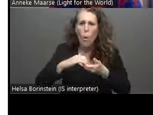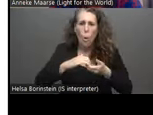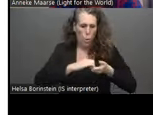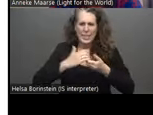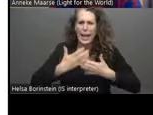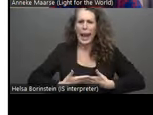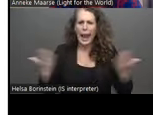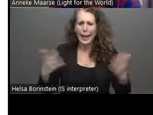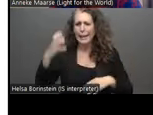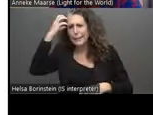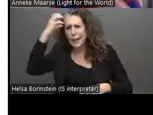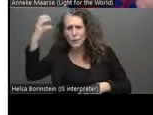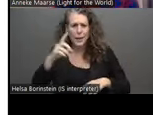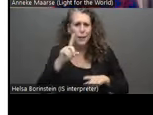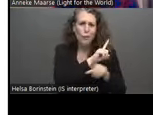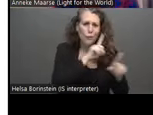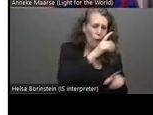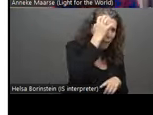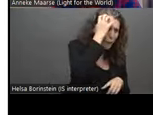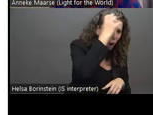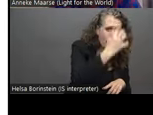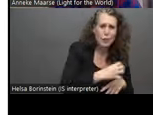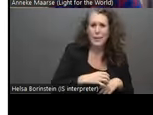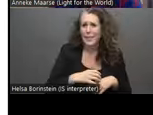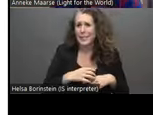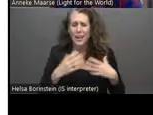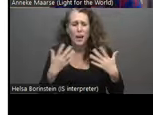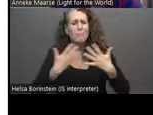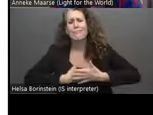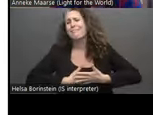be at civil society, they could sign up to make 12.4% work.